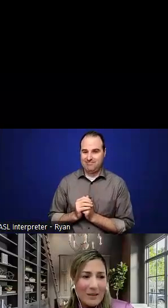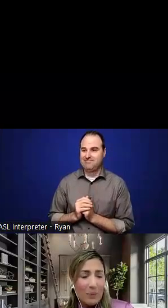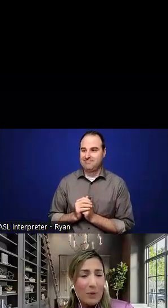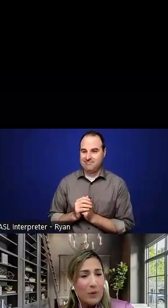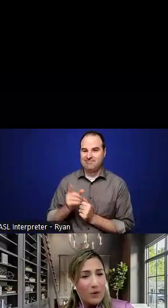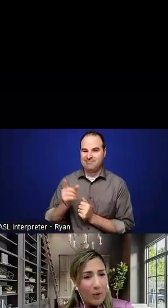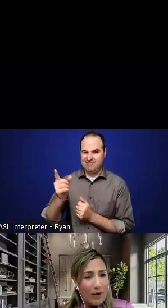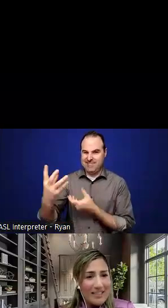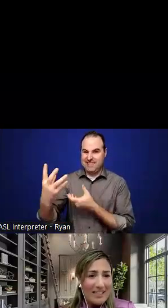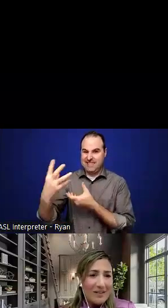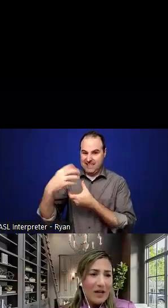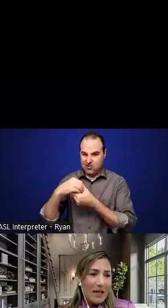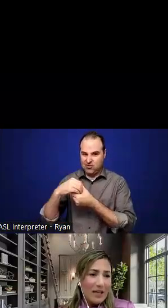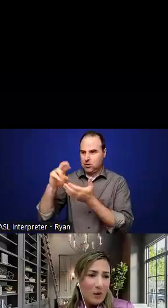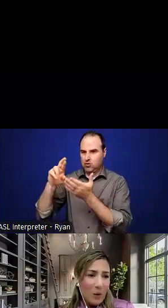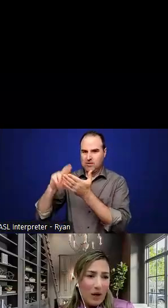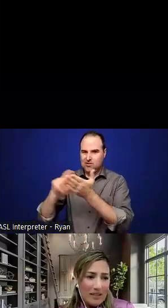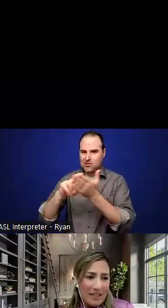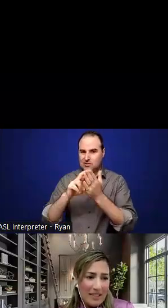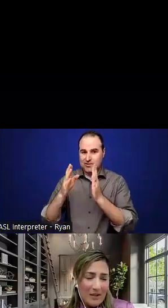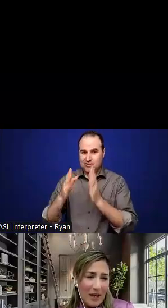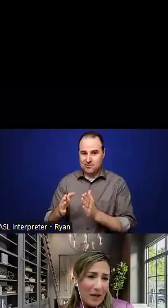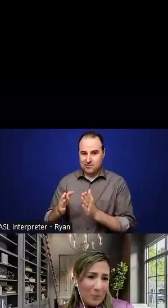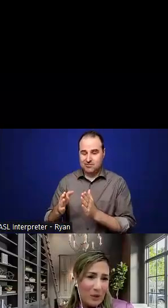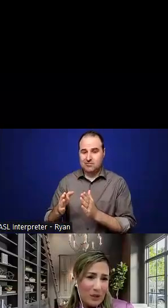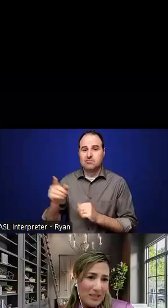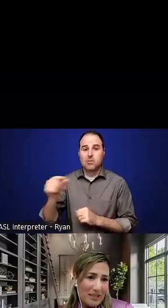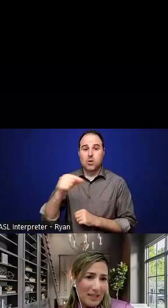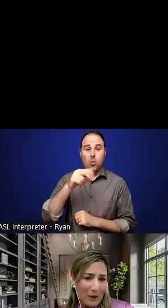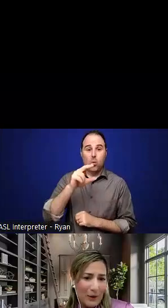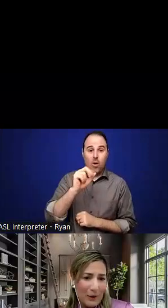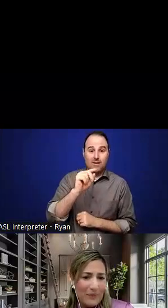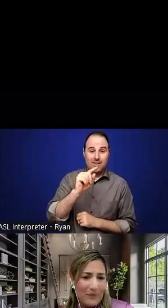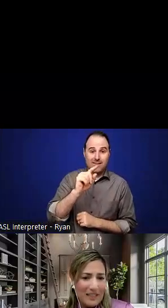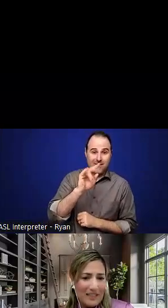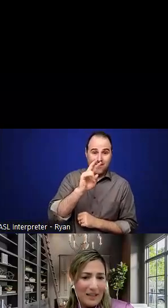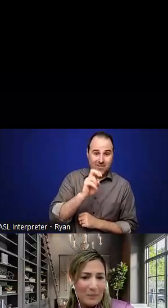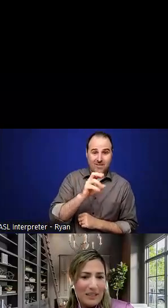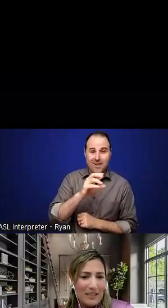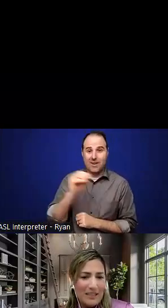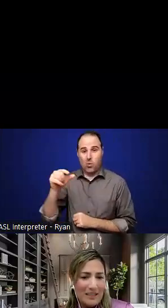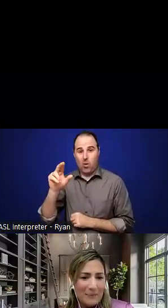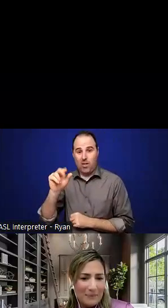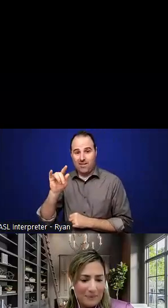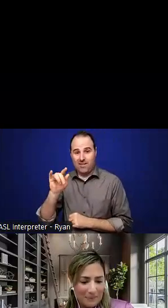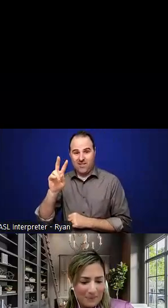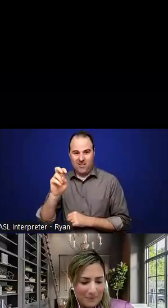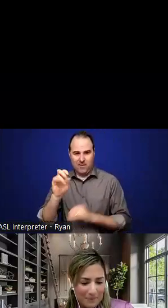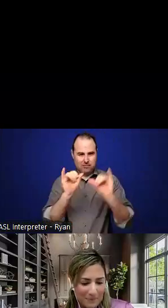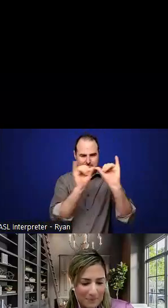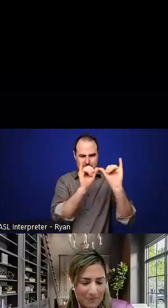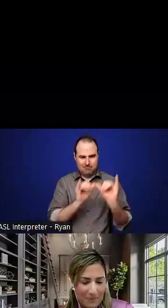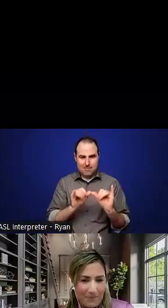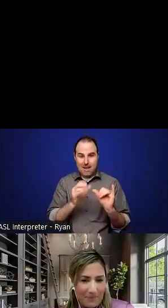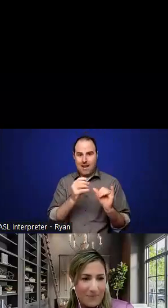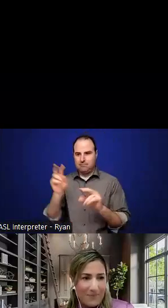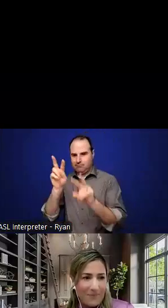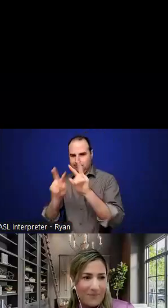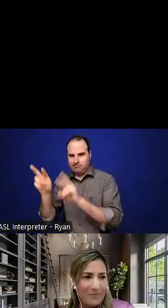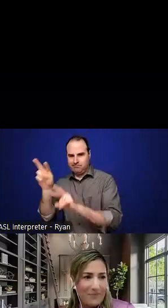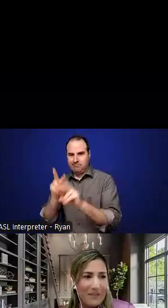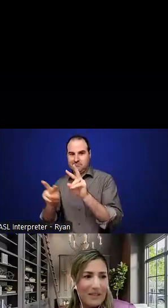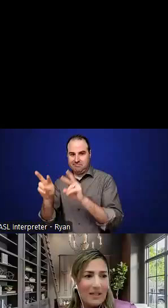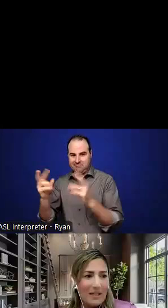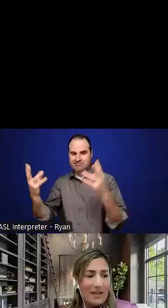with both the quantitative and the qualitative and put it together. Next slide please.